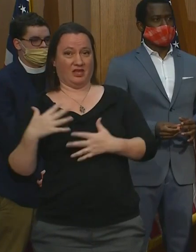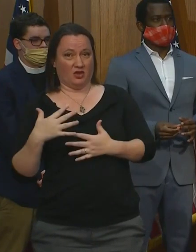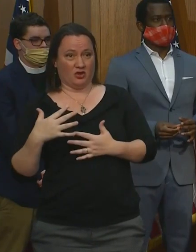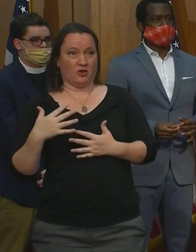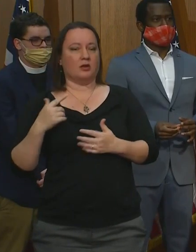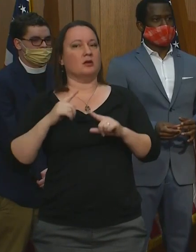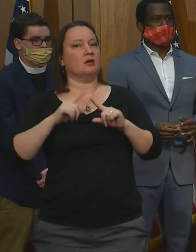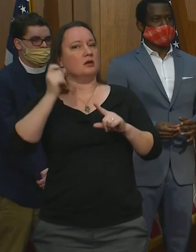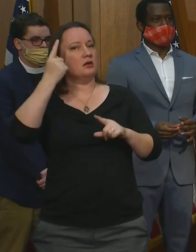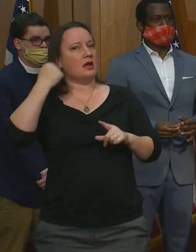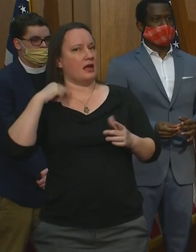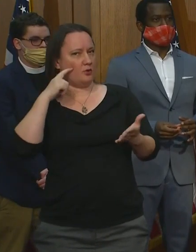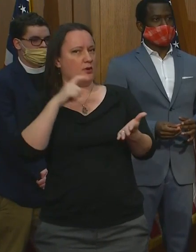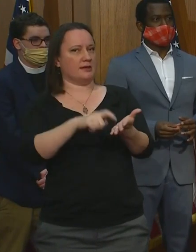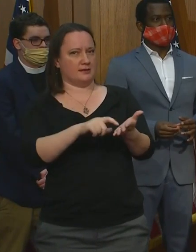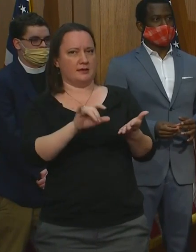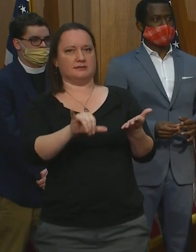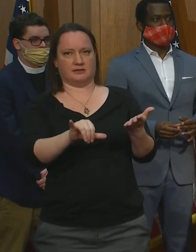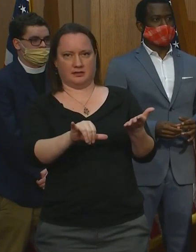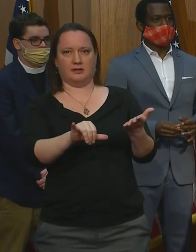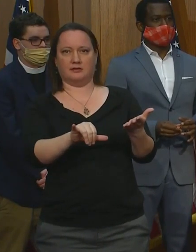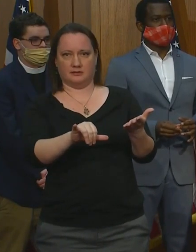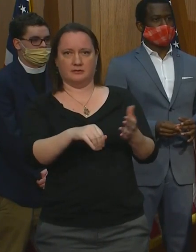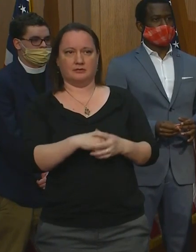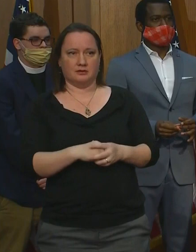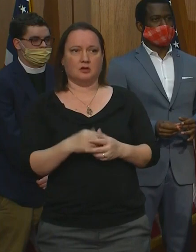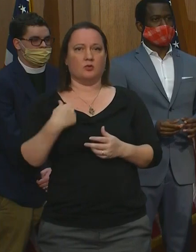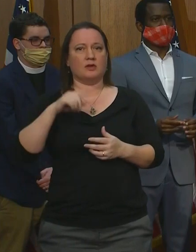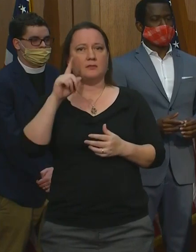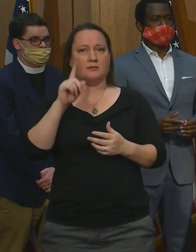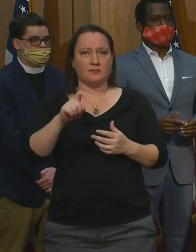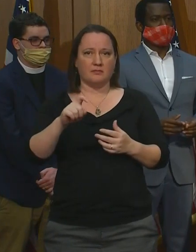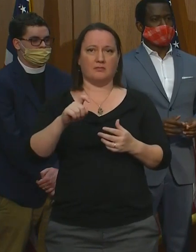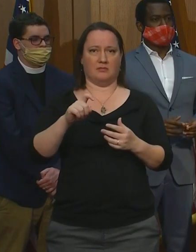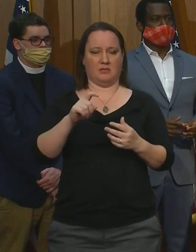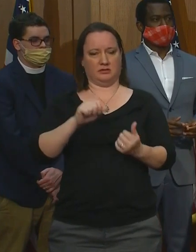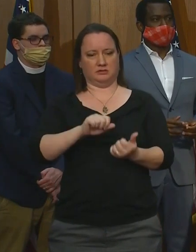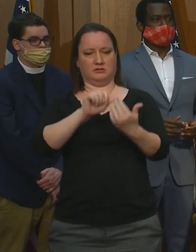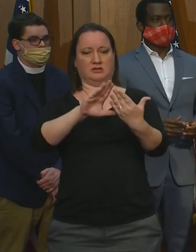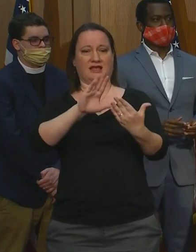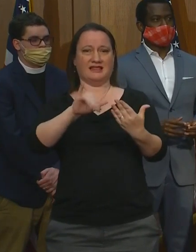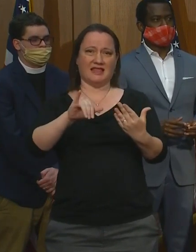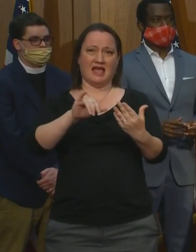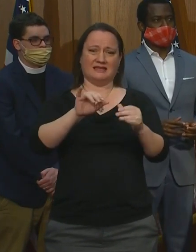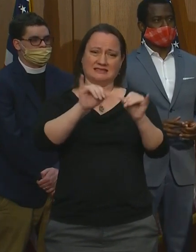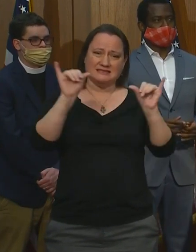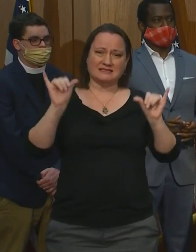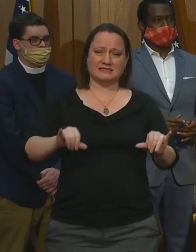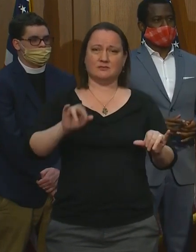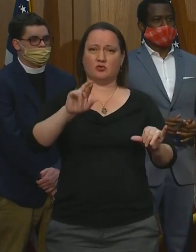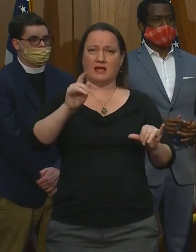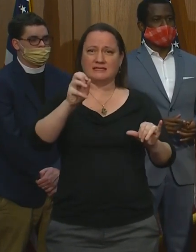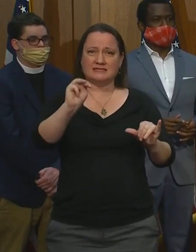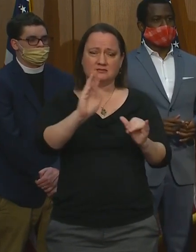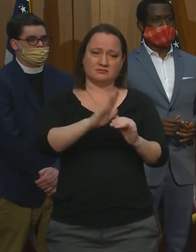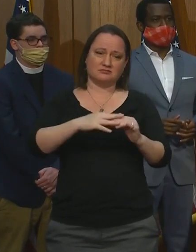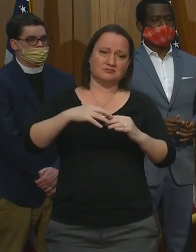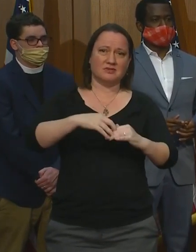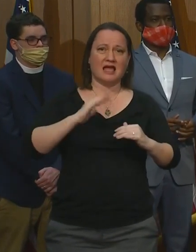RECOGNIZE IT AND I'M LISTENING. WE MUST THE SYSTEMIC RACISM